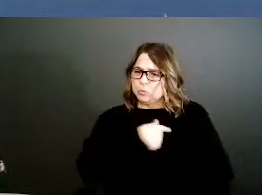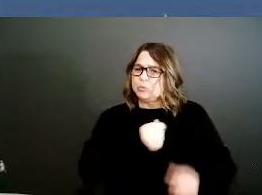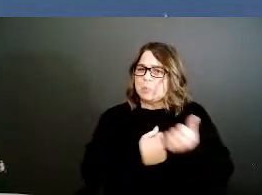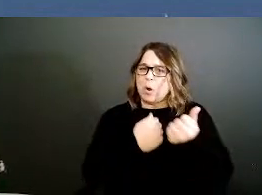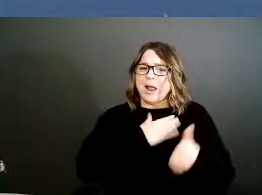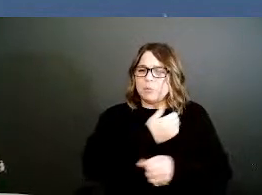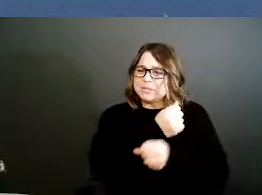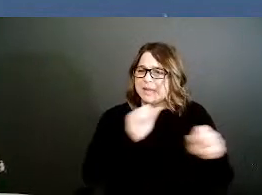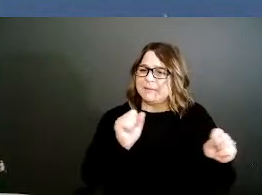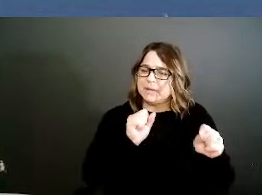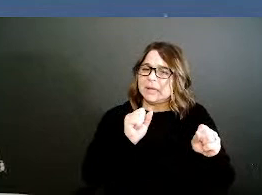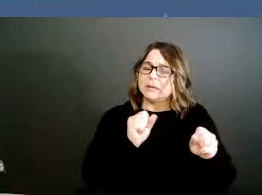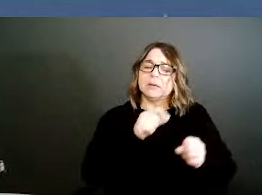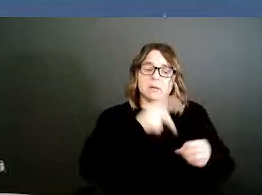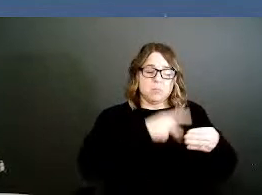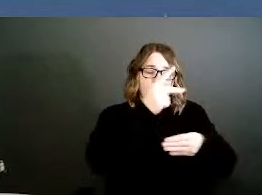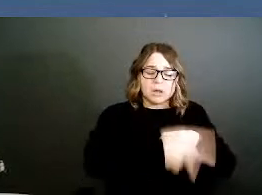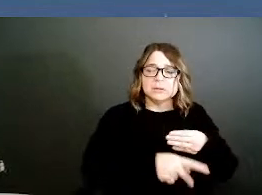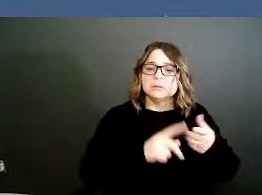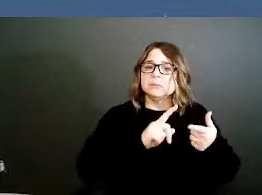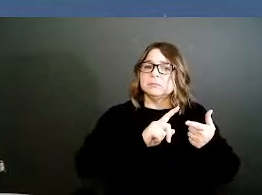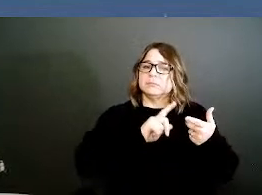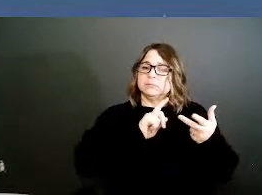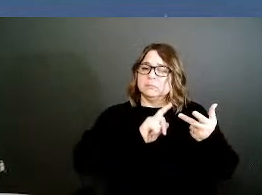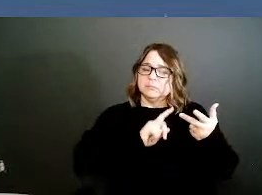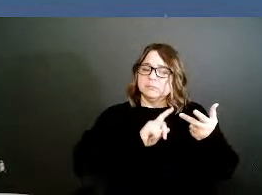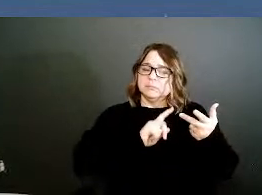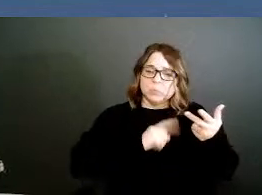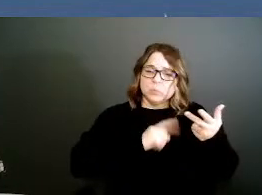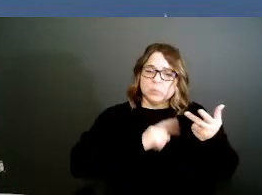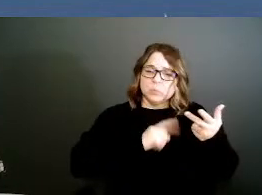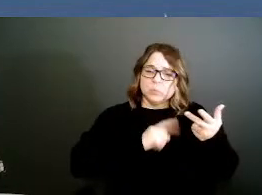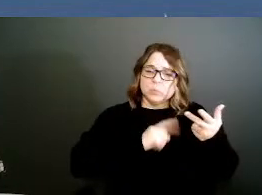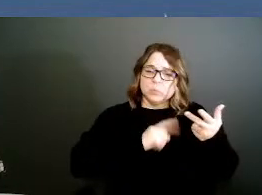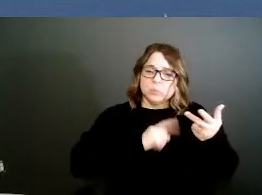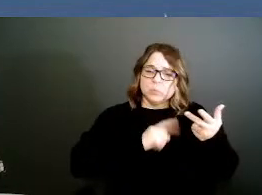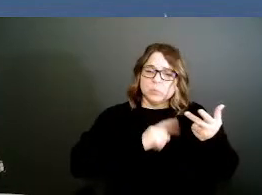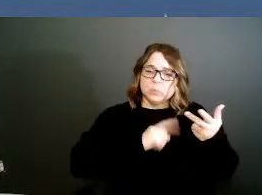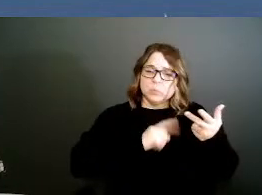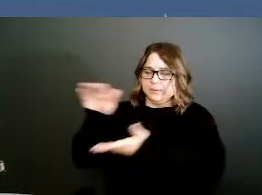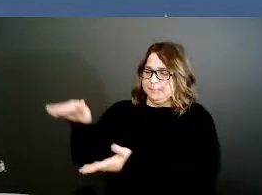EXPAND PROGRAMS, AGAIN, THAT WE KNOW WORK AND THAT WE KNOW WILL MAKE OUR NEIGHBORHOODS SAFE LIKE OUR HEALTH